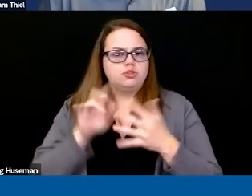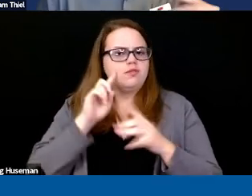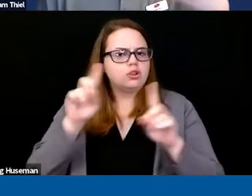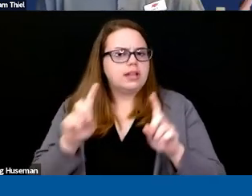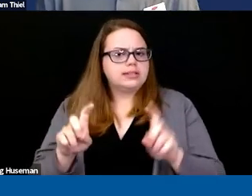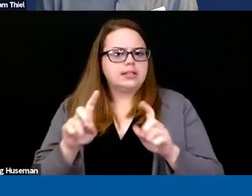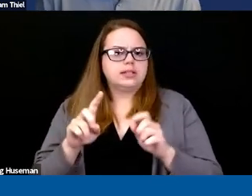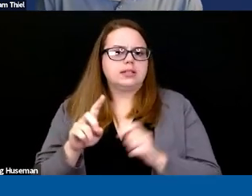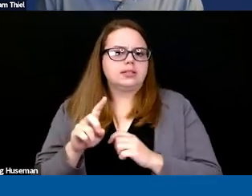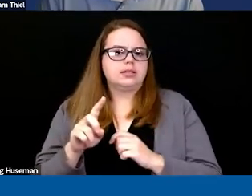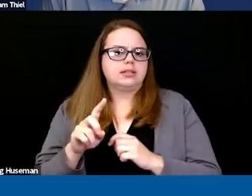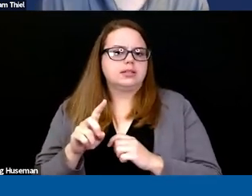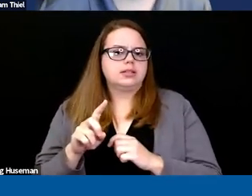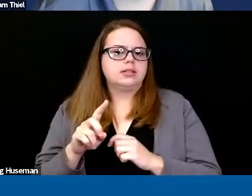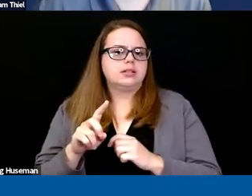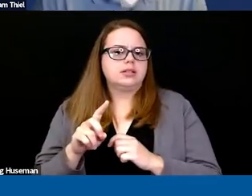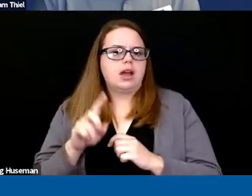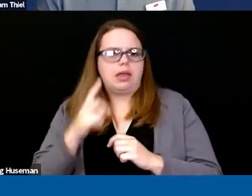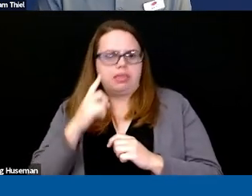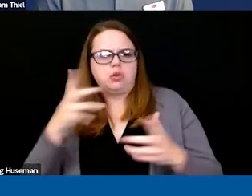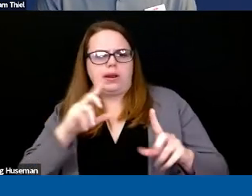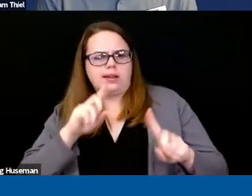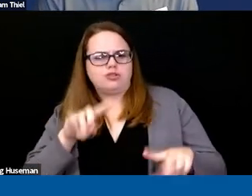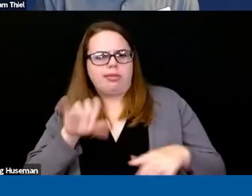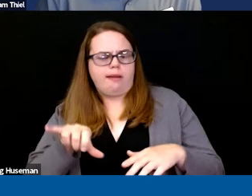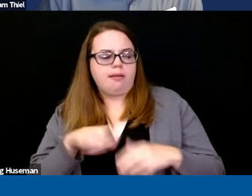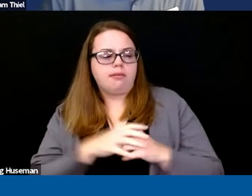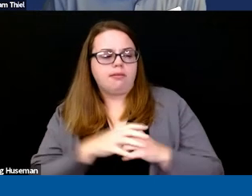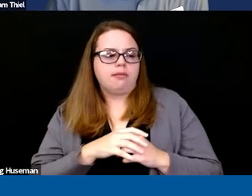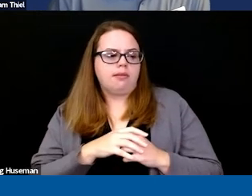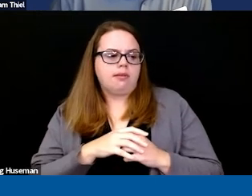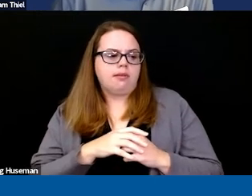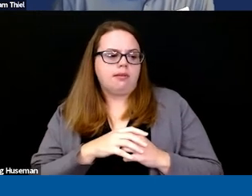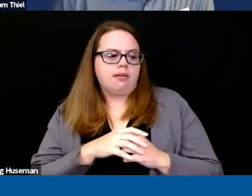That kind of answered that a little bit already, but do you have anything else to add to that?